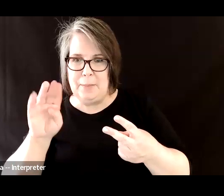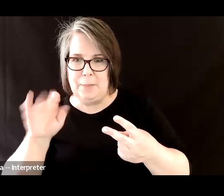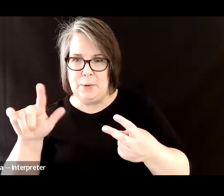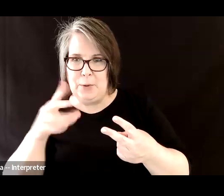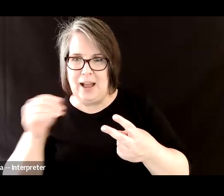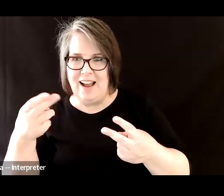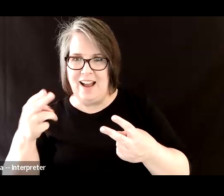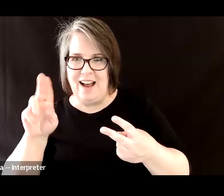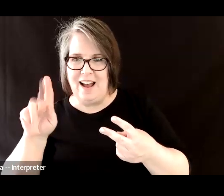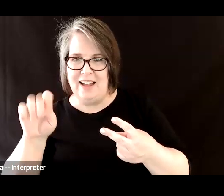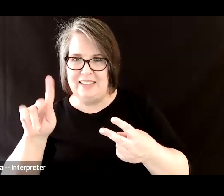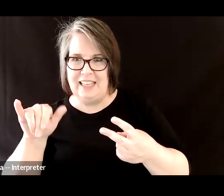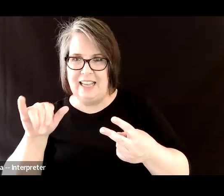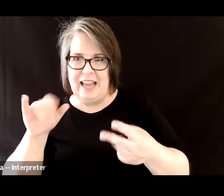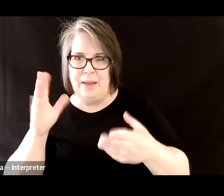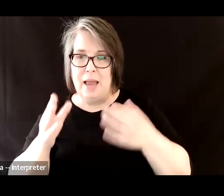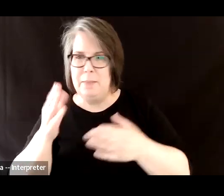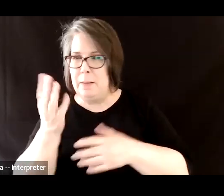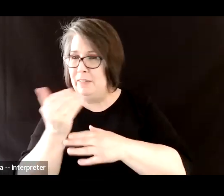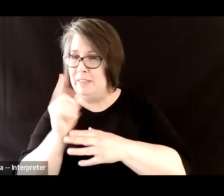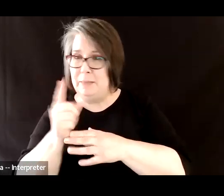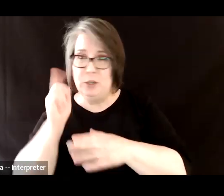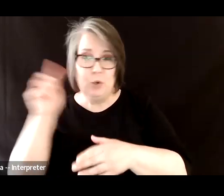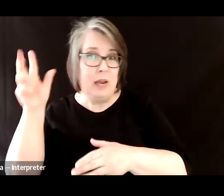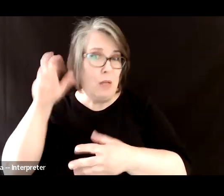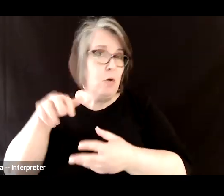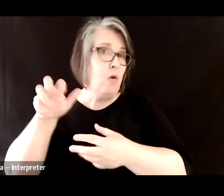to sing the song of their people in about 15 minutes, I want you.